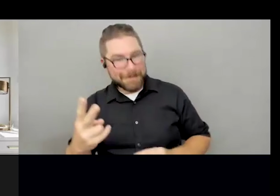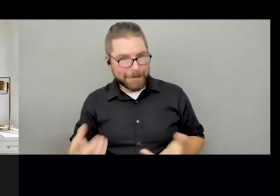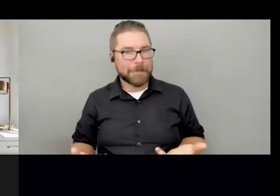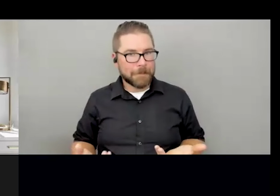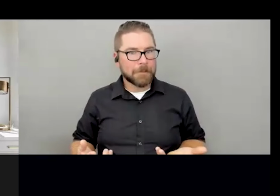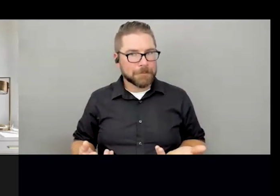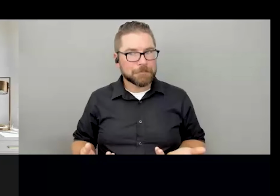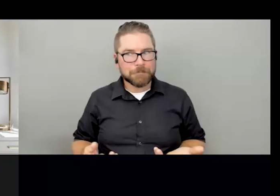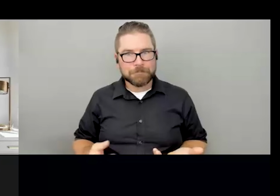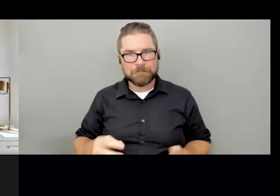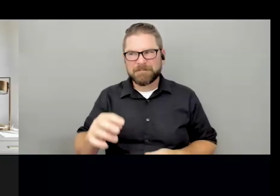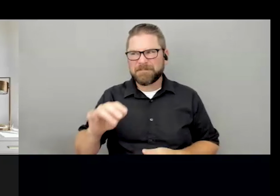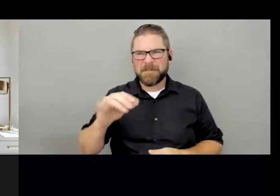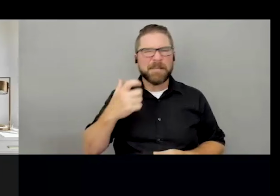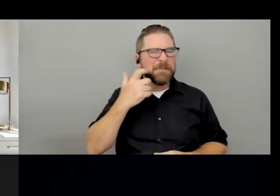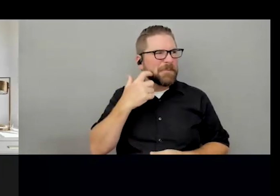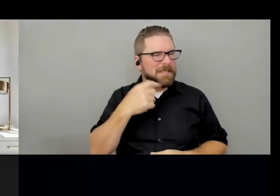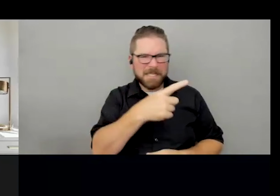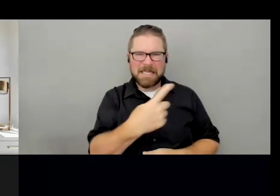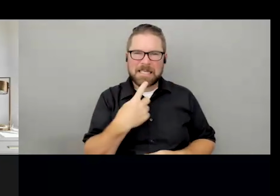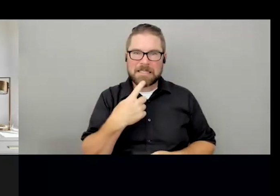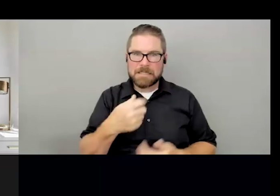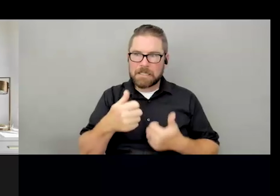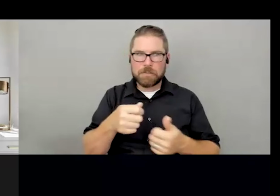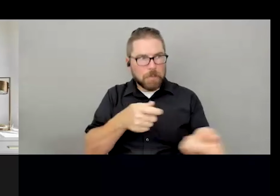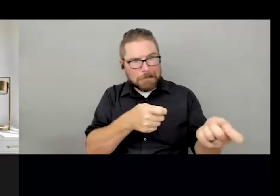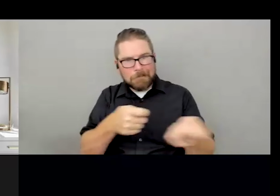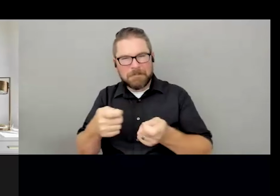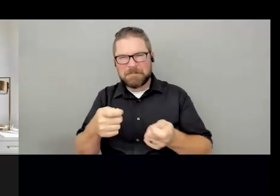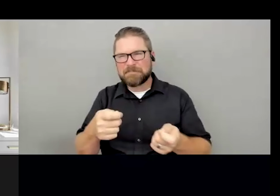not drink the water. And in some respects, it's the same horse, that same horse.